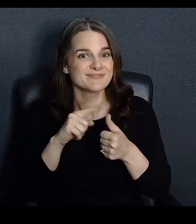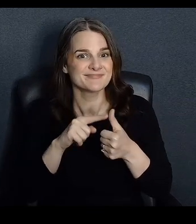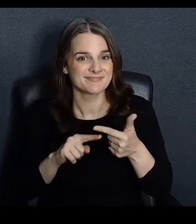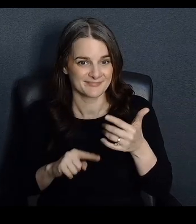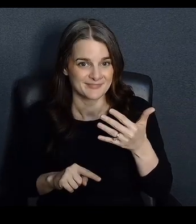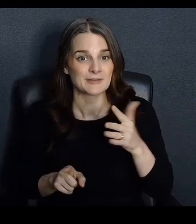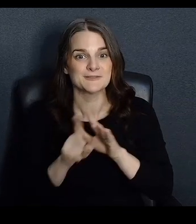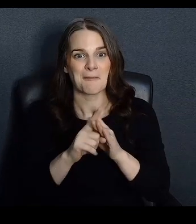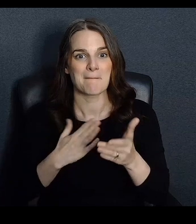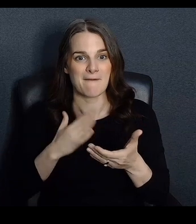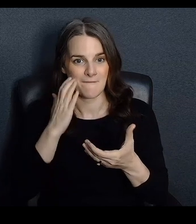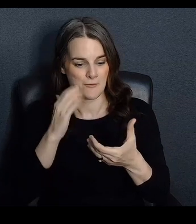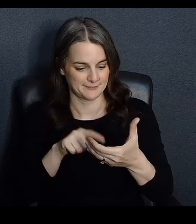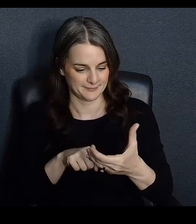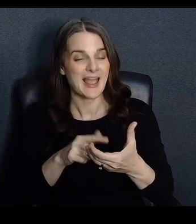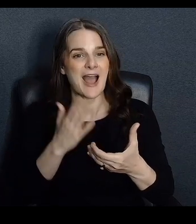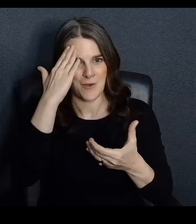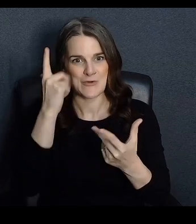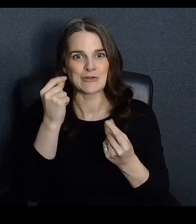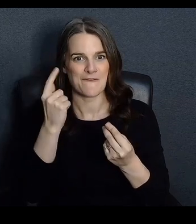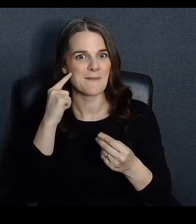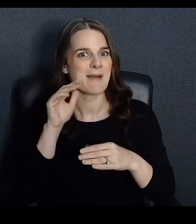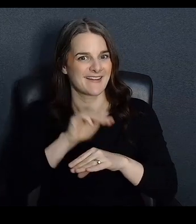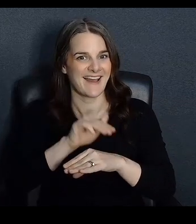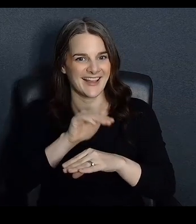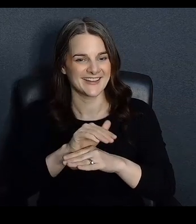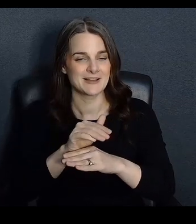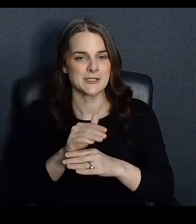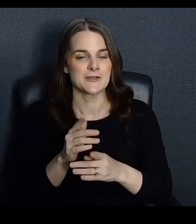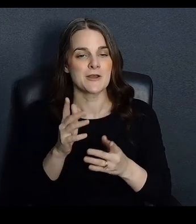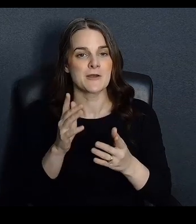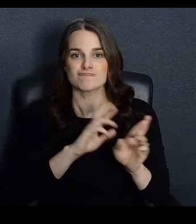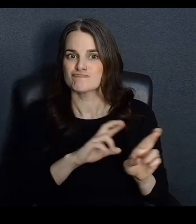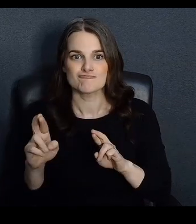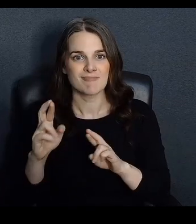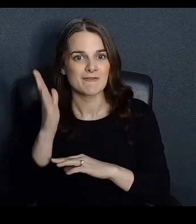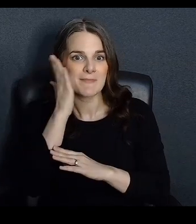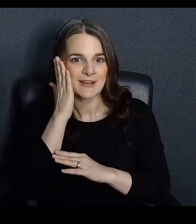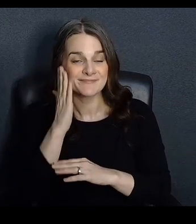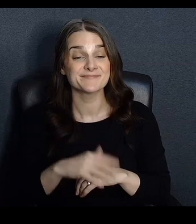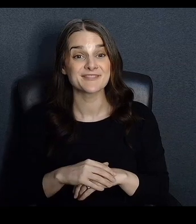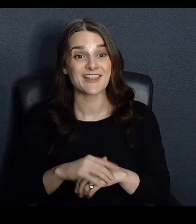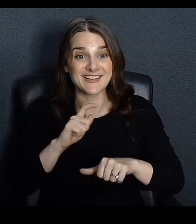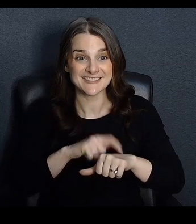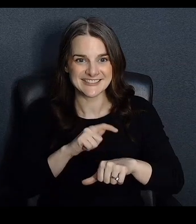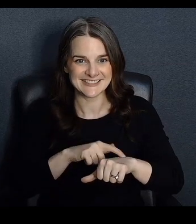So I've got a list for what to do for my nighttime routine. And then, a timed lighting sequence is going to be activated.